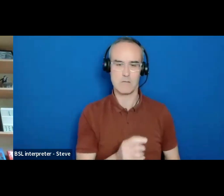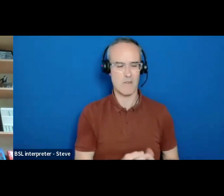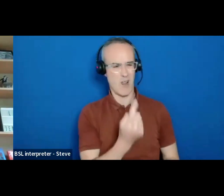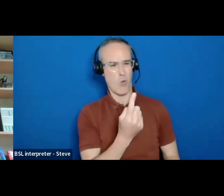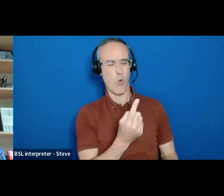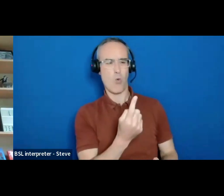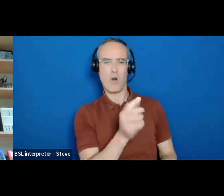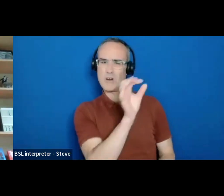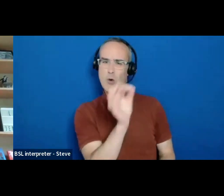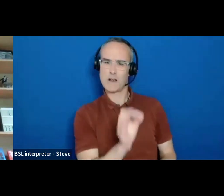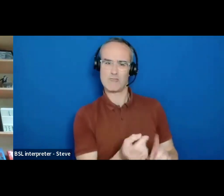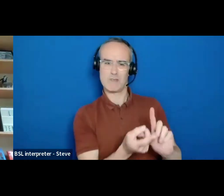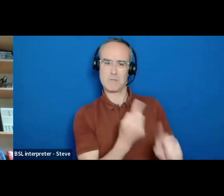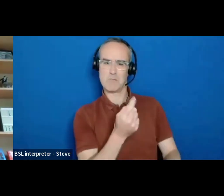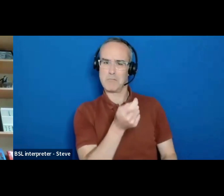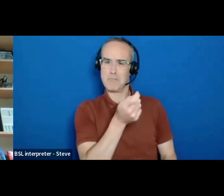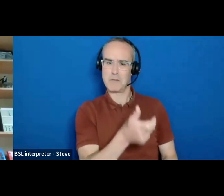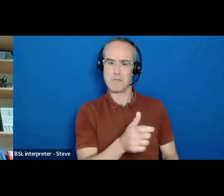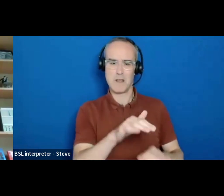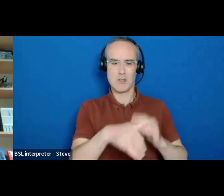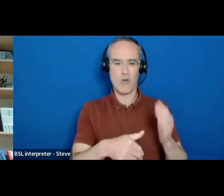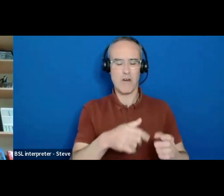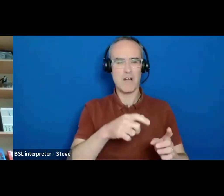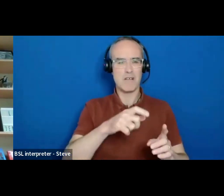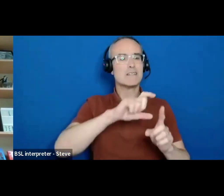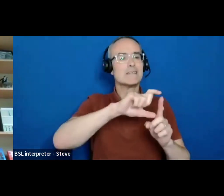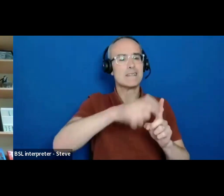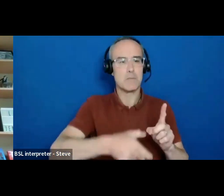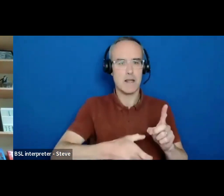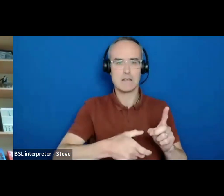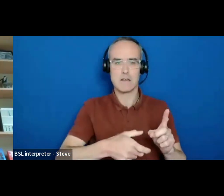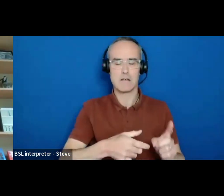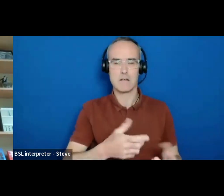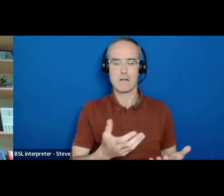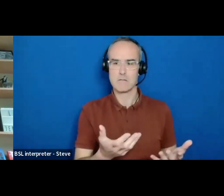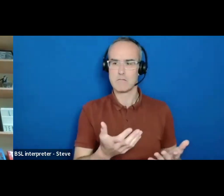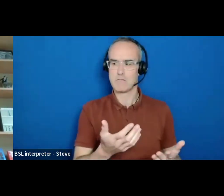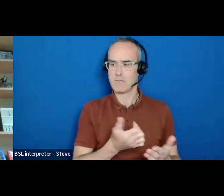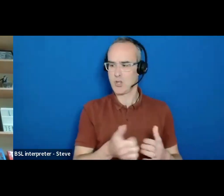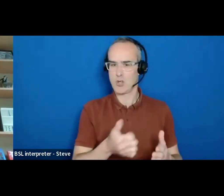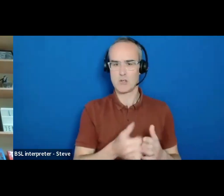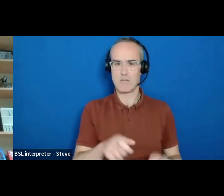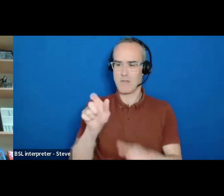the question on, on disability. For some for some reason, people don't generally fill that question in as,